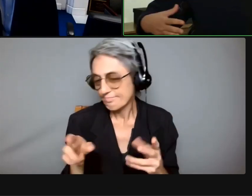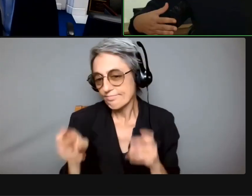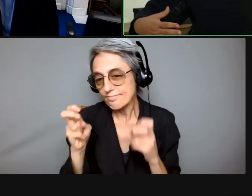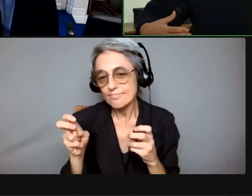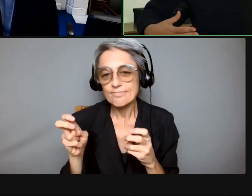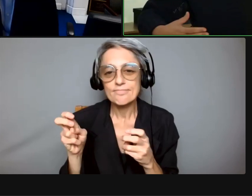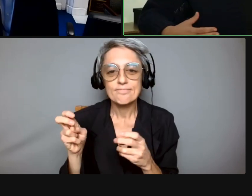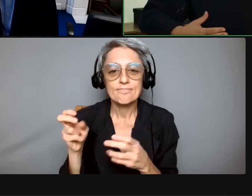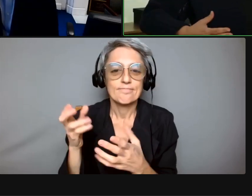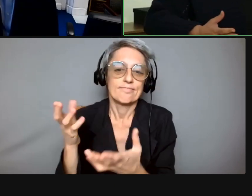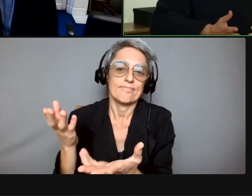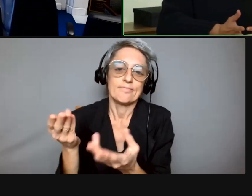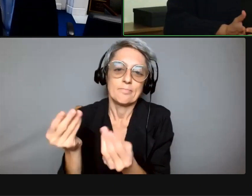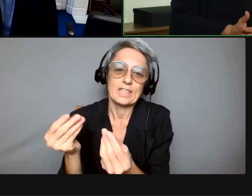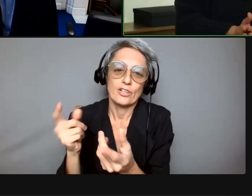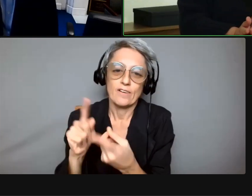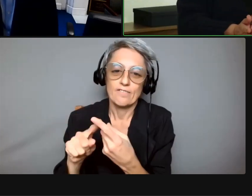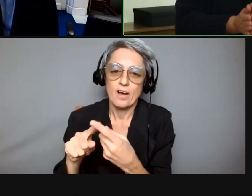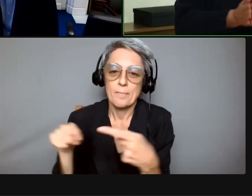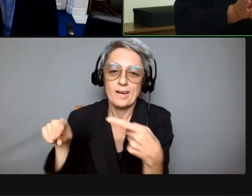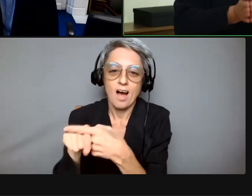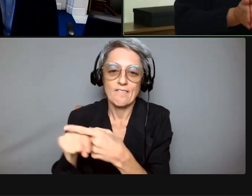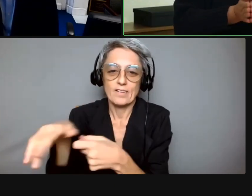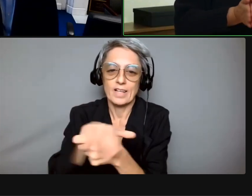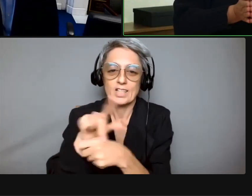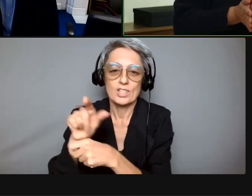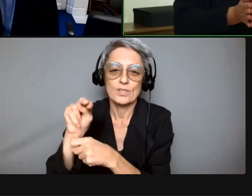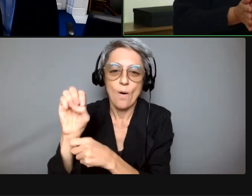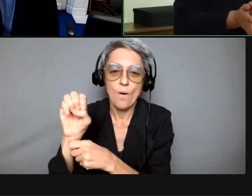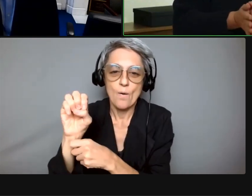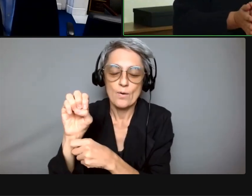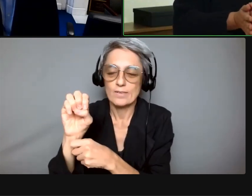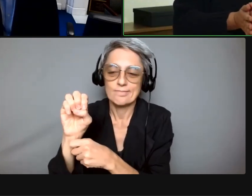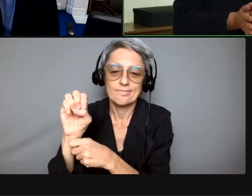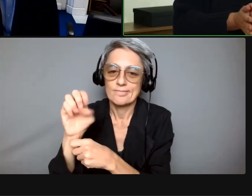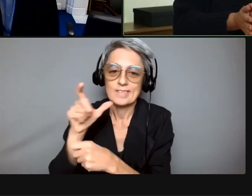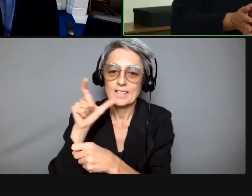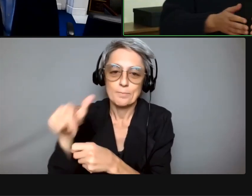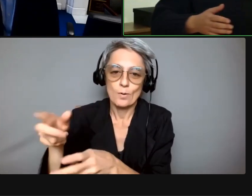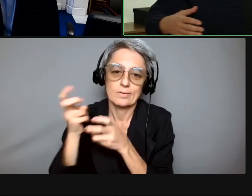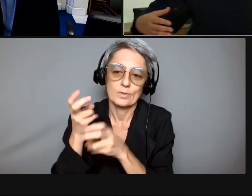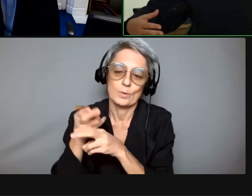So we have all these sort of material requirements that we have to meet. Those are regulatory.